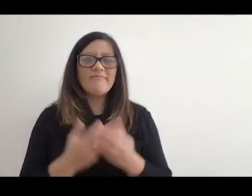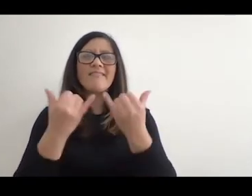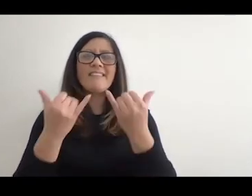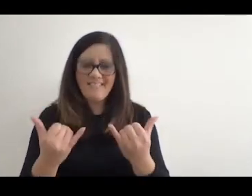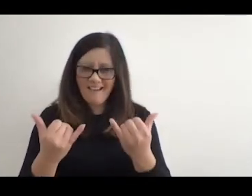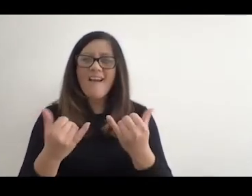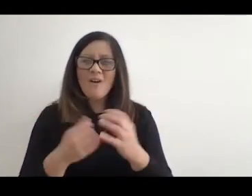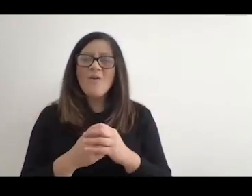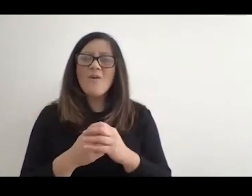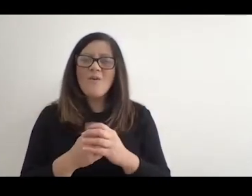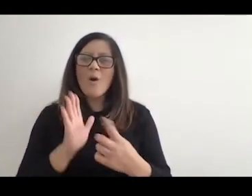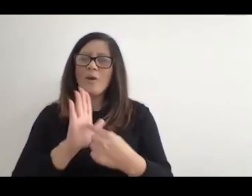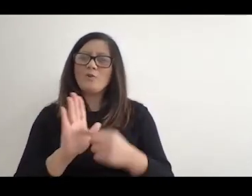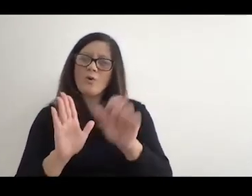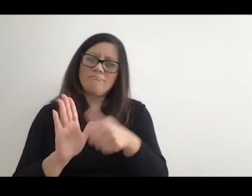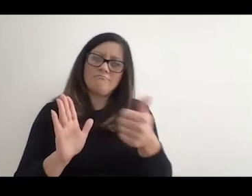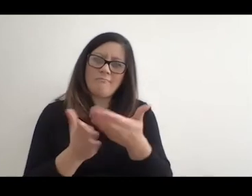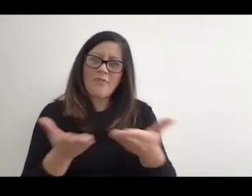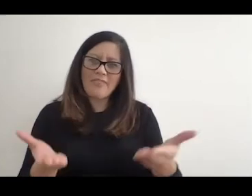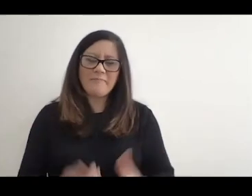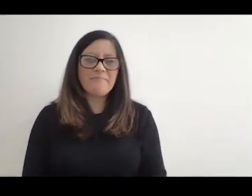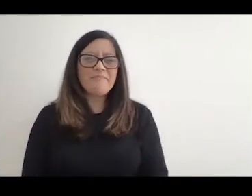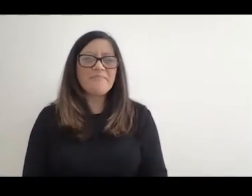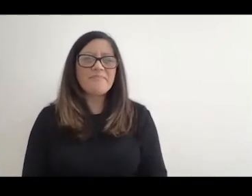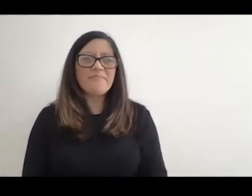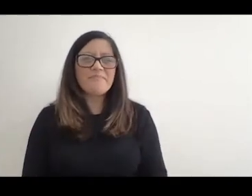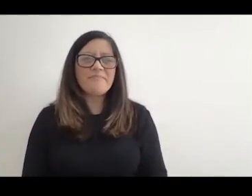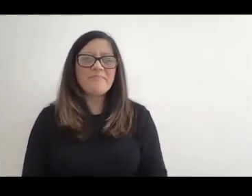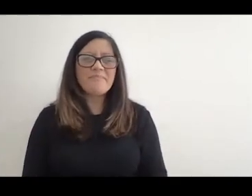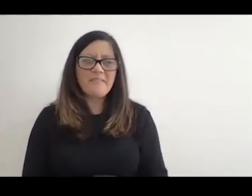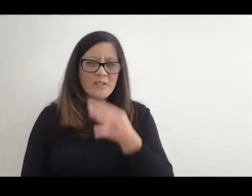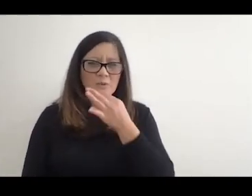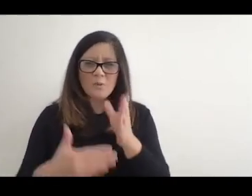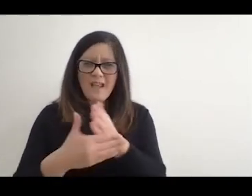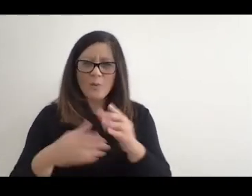I want to show you something else. And I'm going to go back to sharing this screen here.